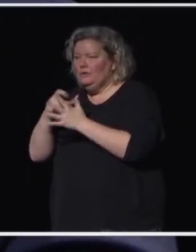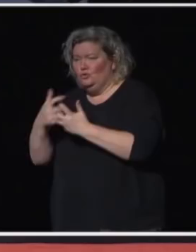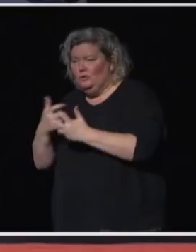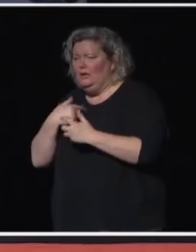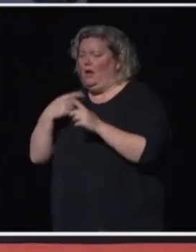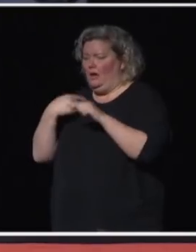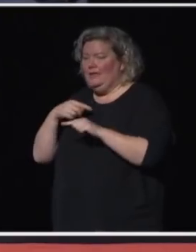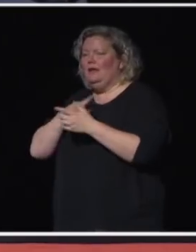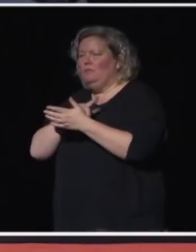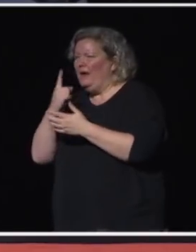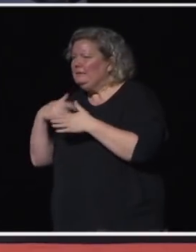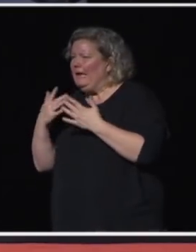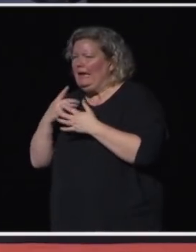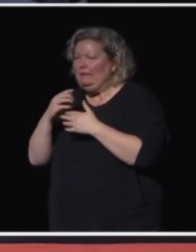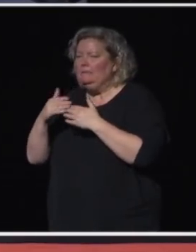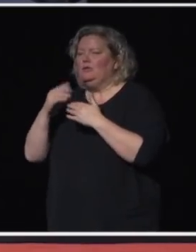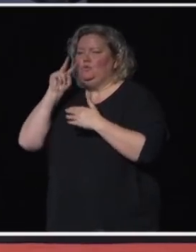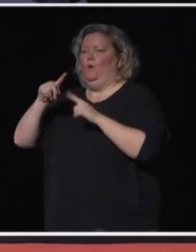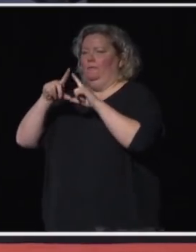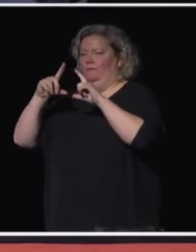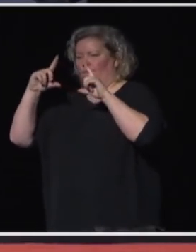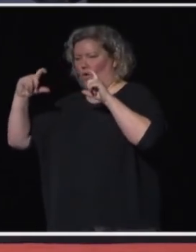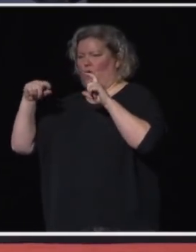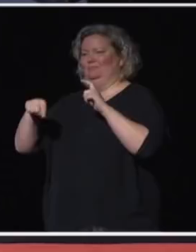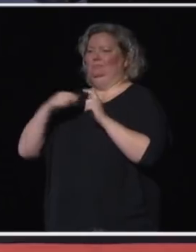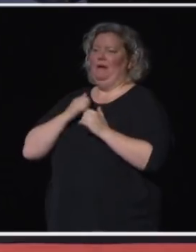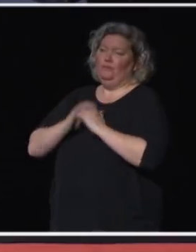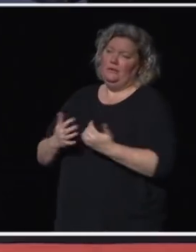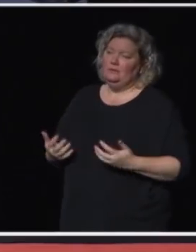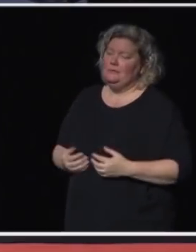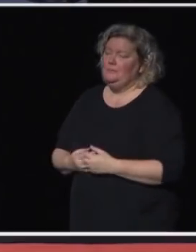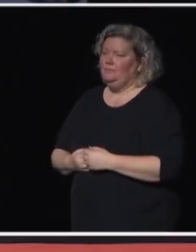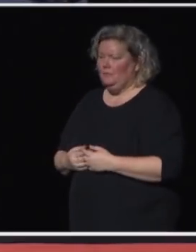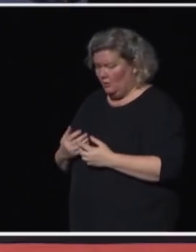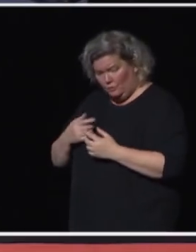How distressed were you by that? I was really distressed.